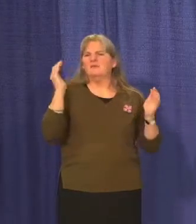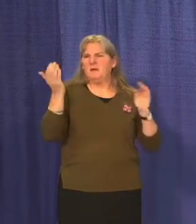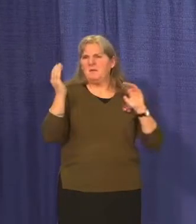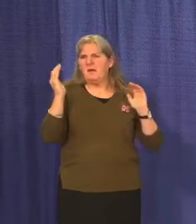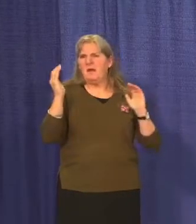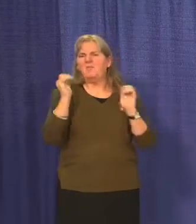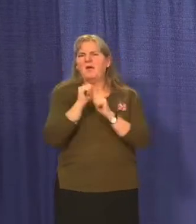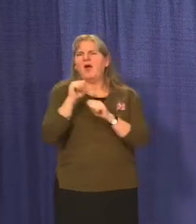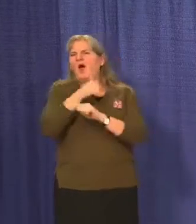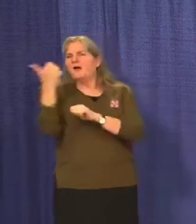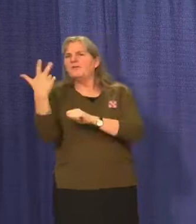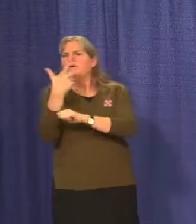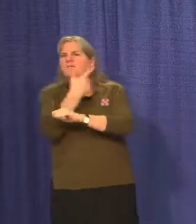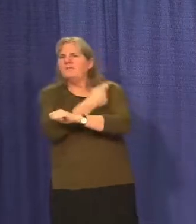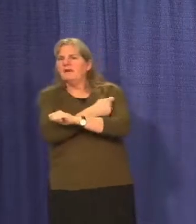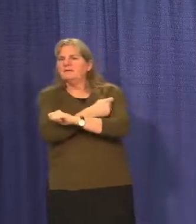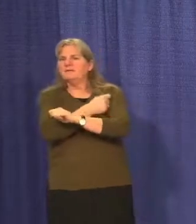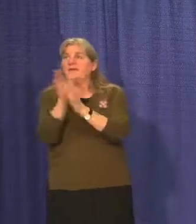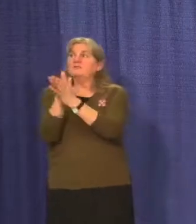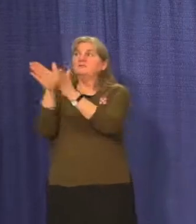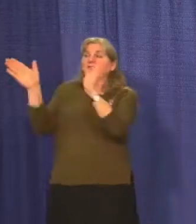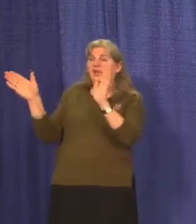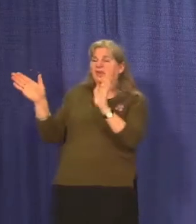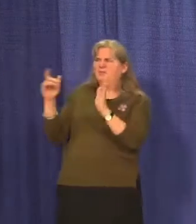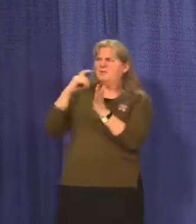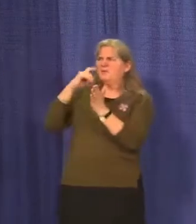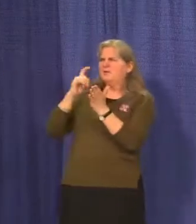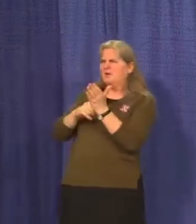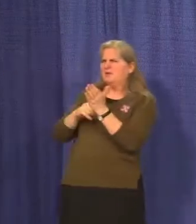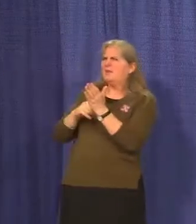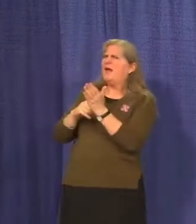and pregnancy has told us. And part of the writing that I